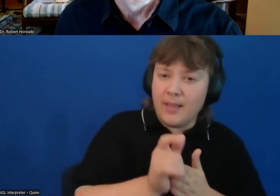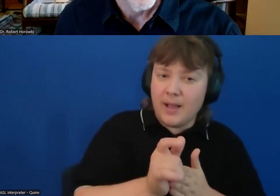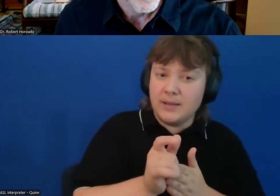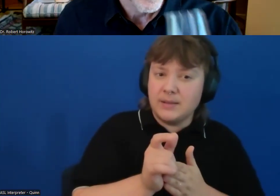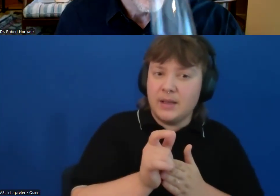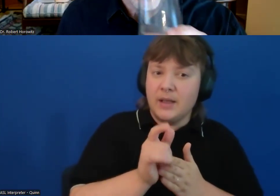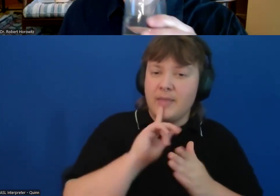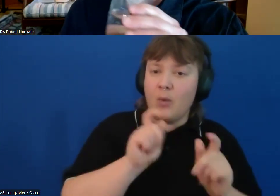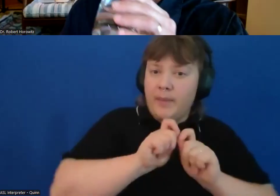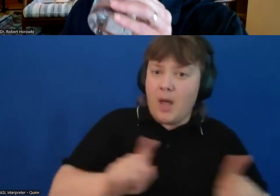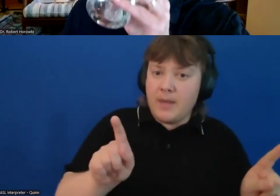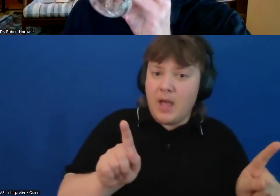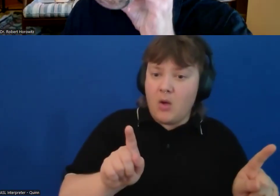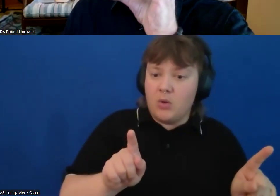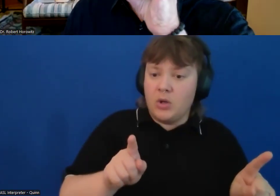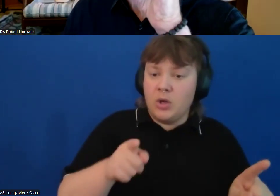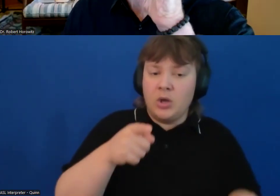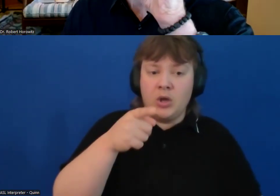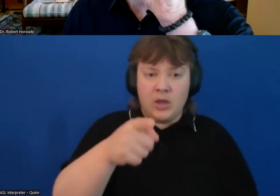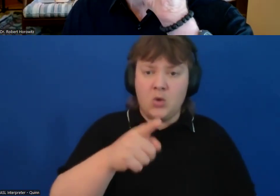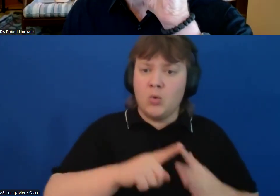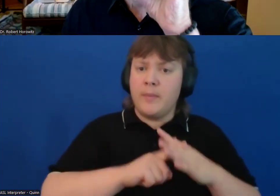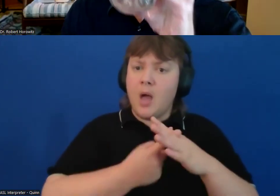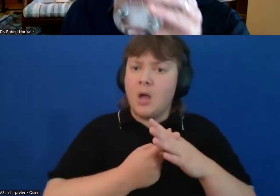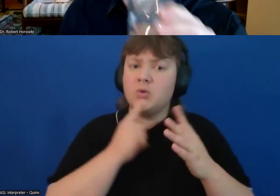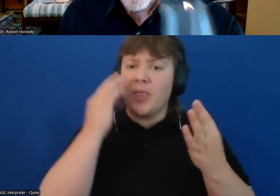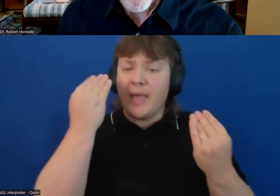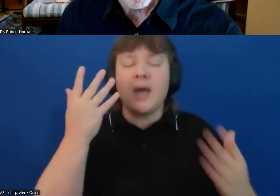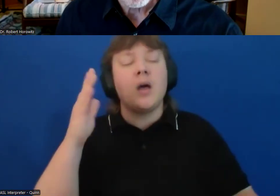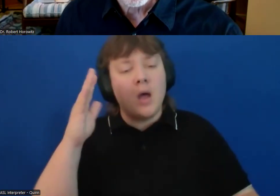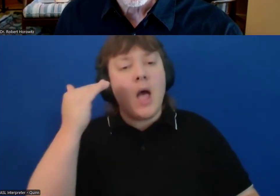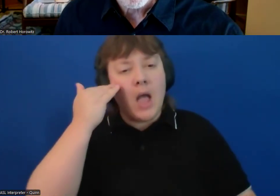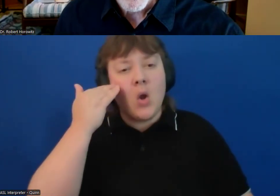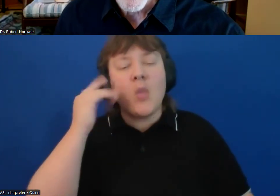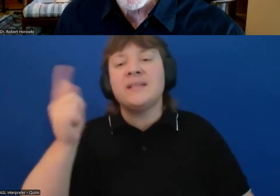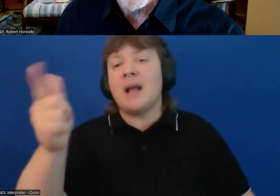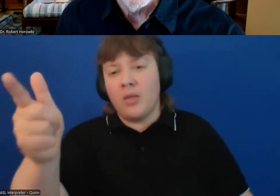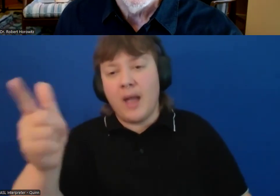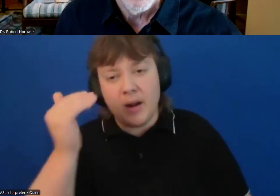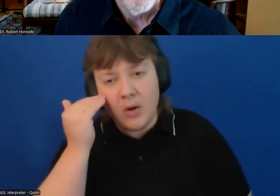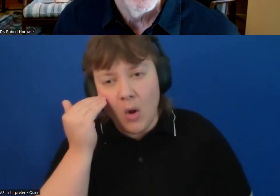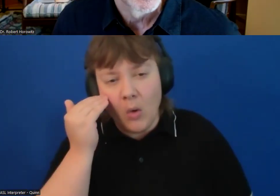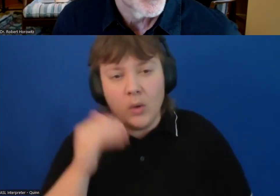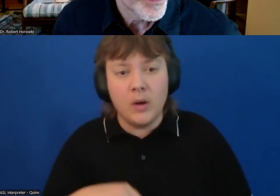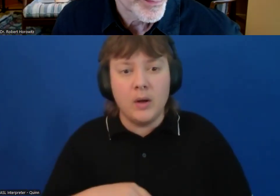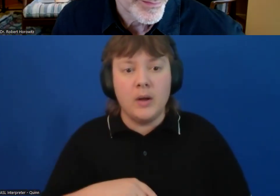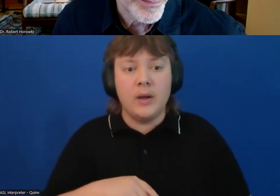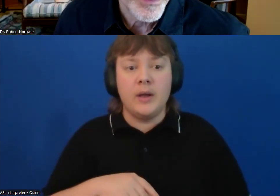uh that come out. Have you begun to think and I know this is down the line uh when somebody